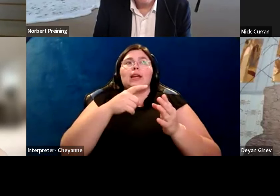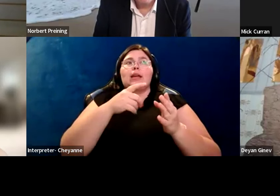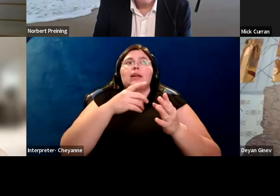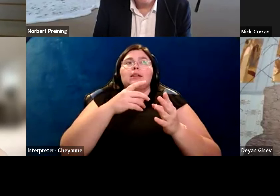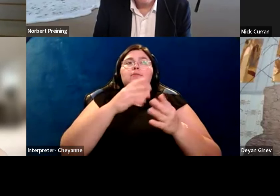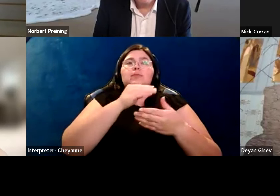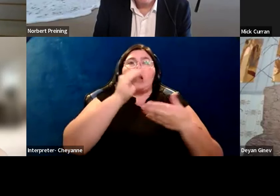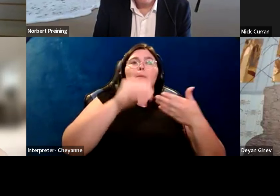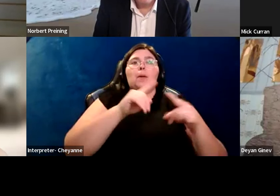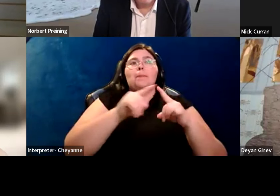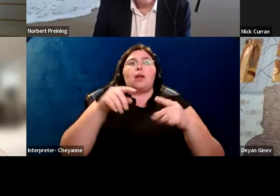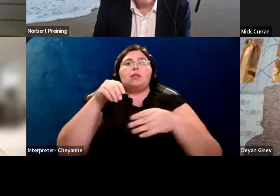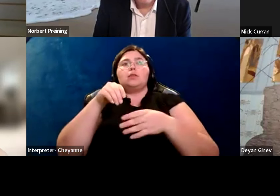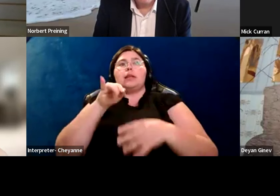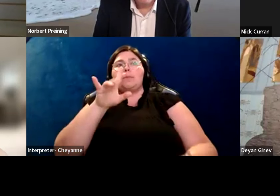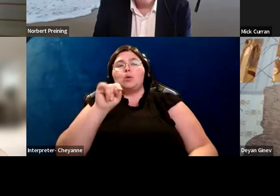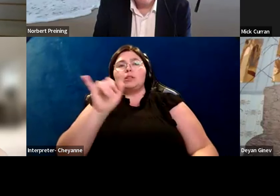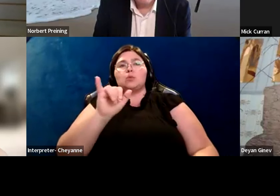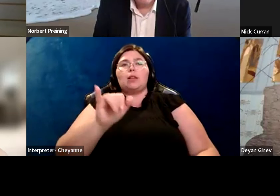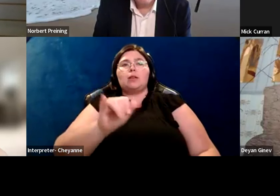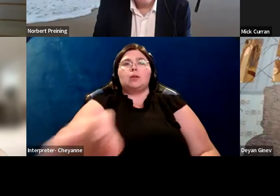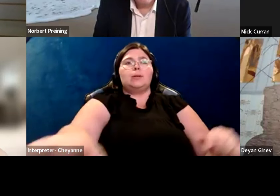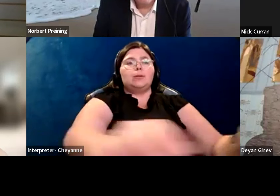That's certainly something that's asked for a lot.